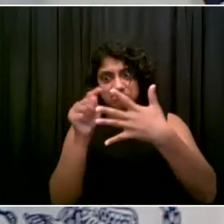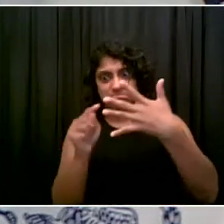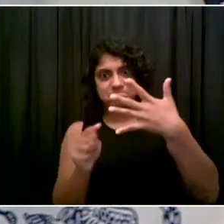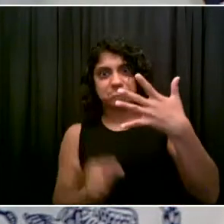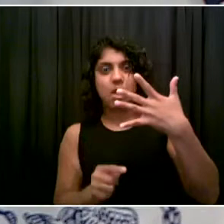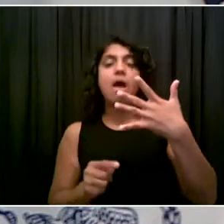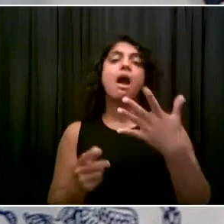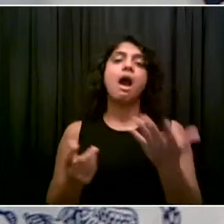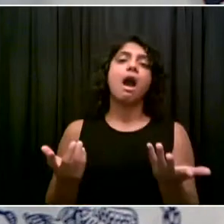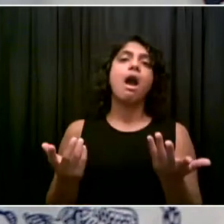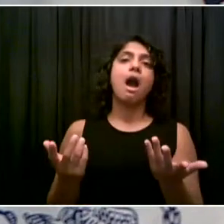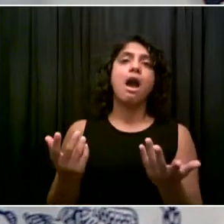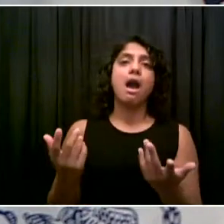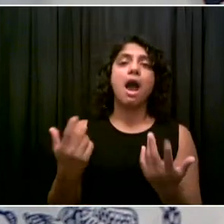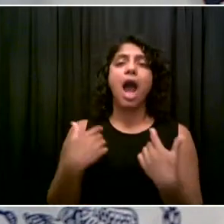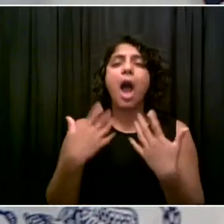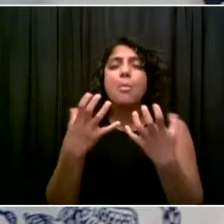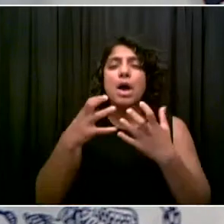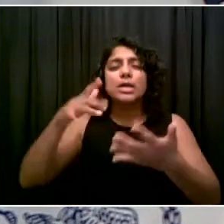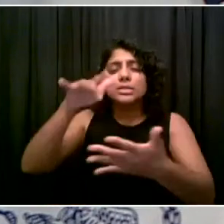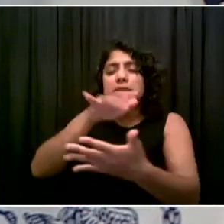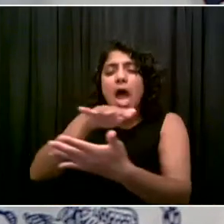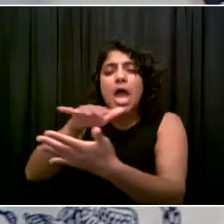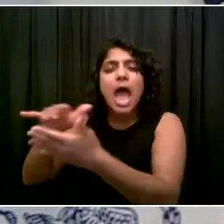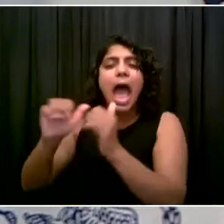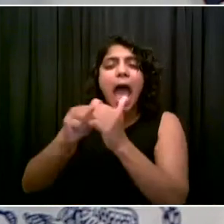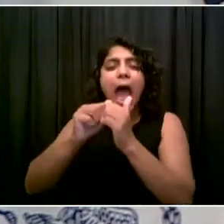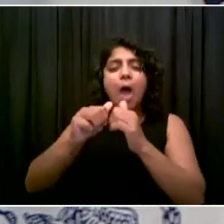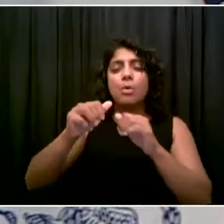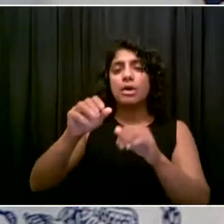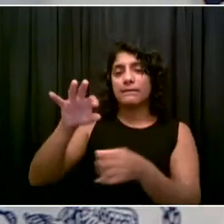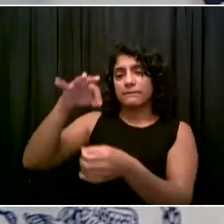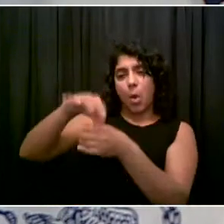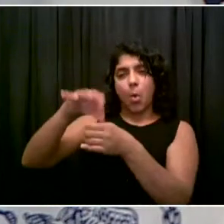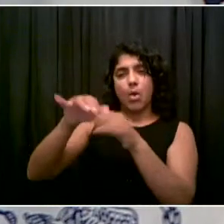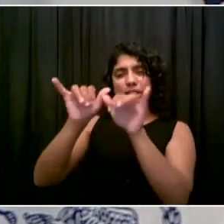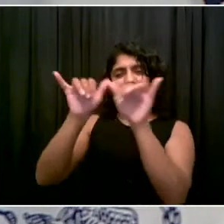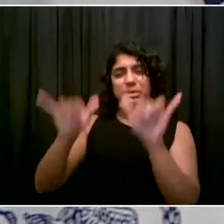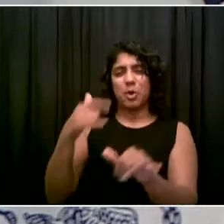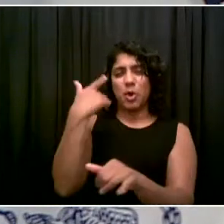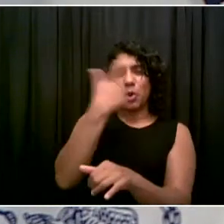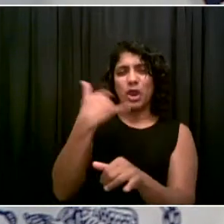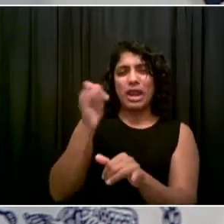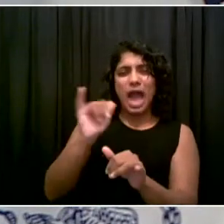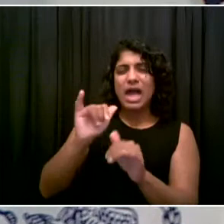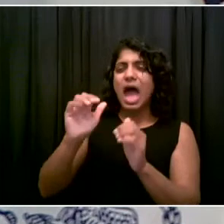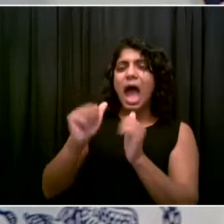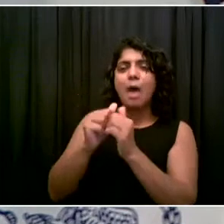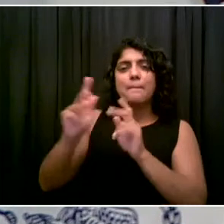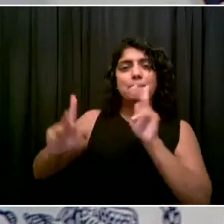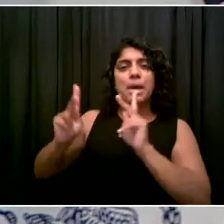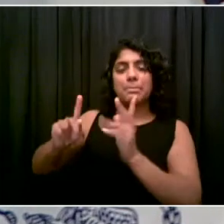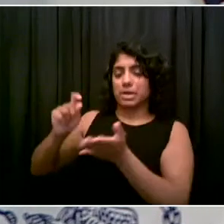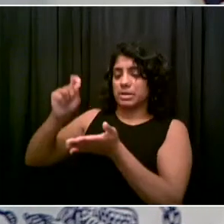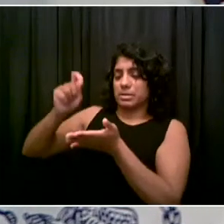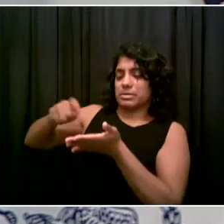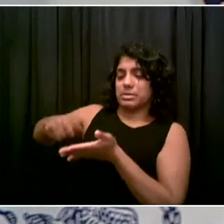SUBSTANTIAL NUMBER OF VOTRSE WOULD ON LYUTP THEIR FIRST-